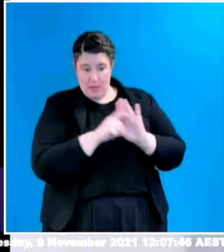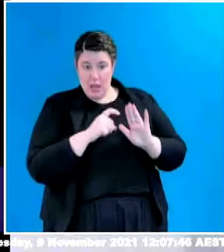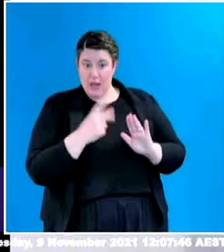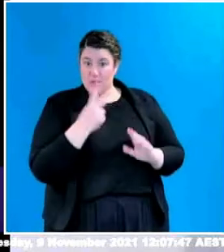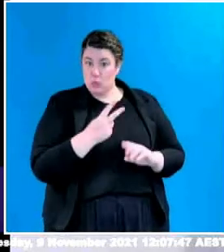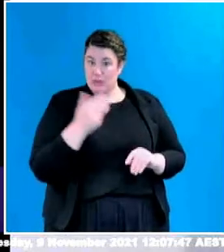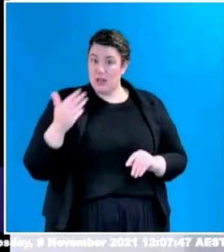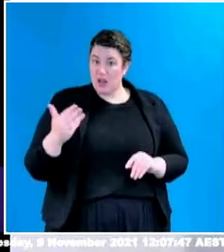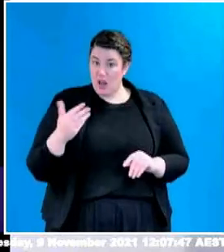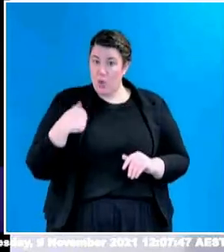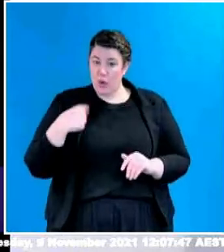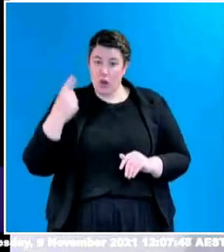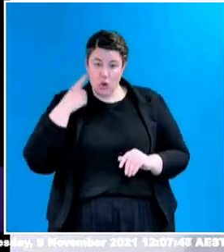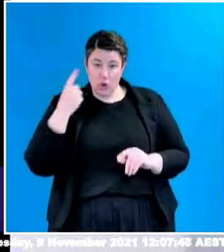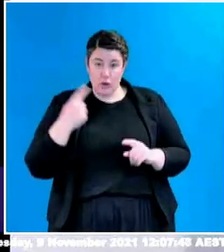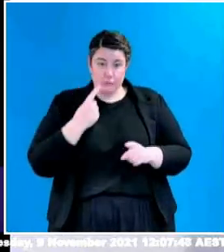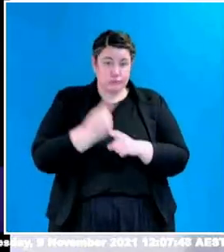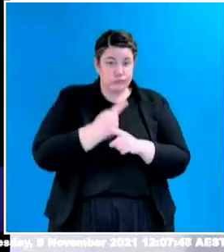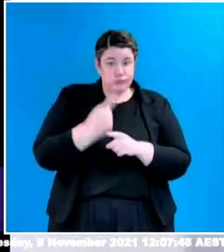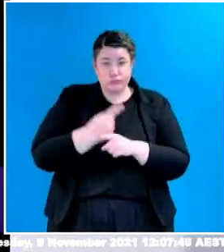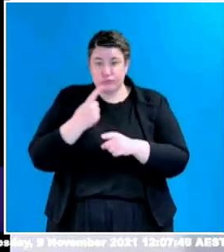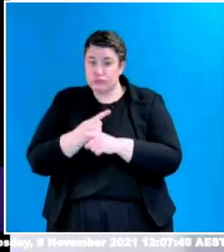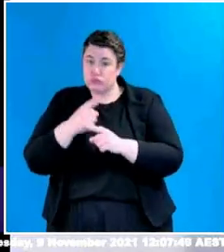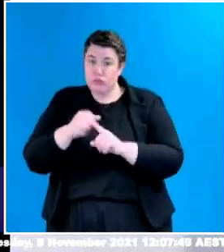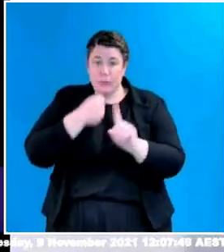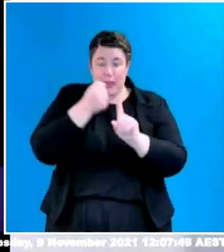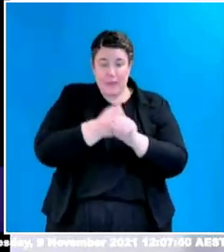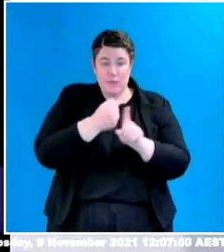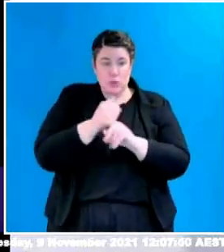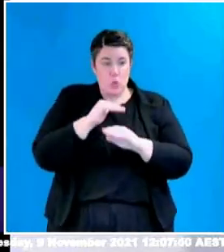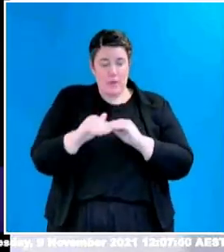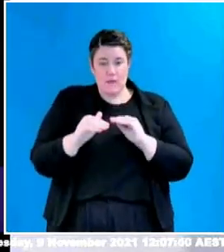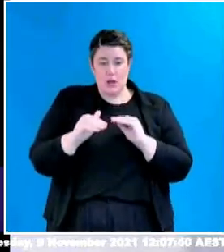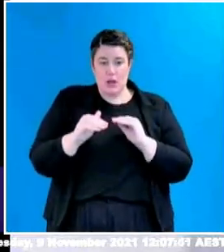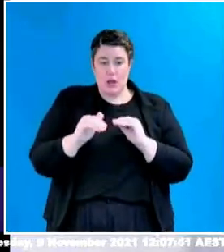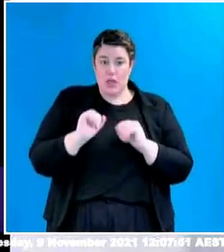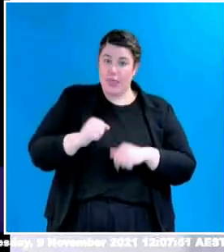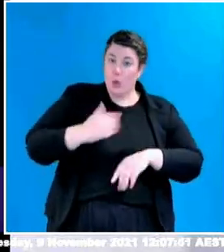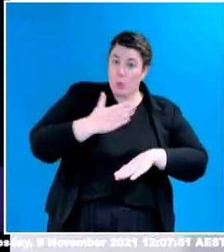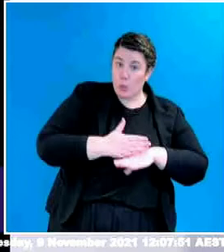We heard from some advocates yesterday, in terms of both their work at an